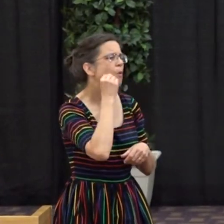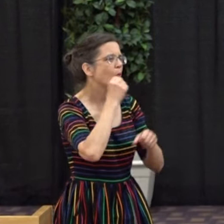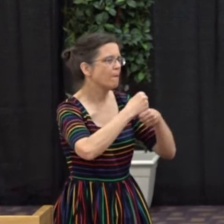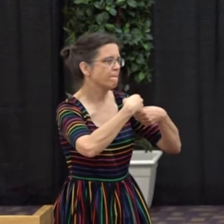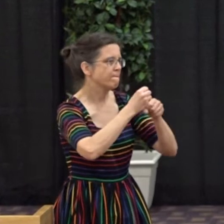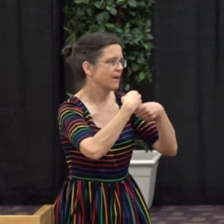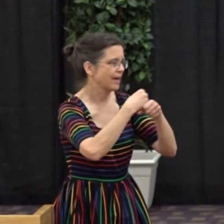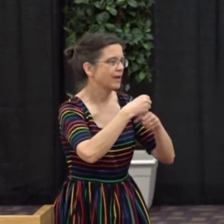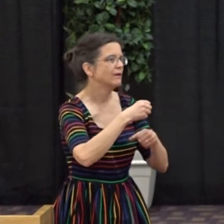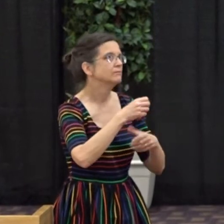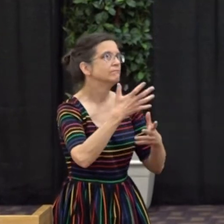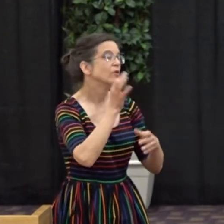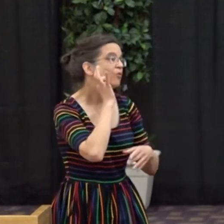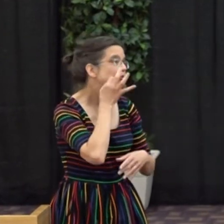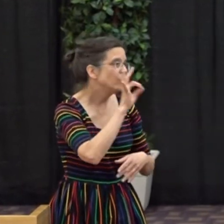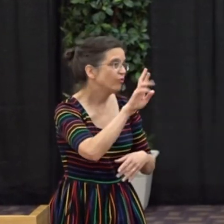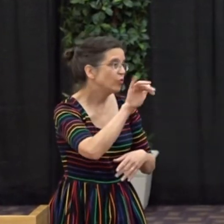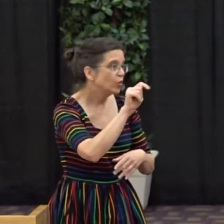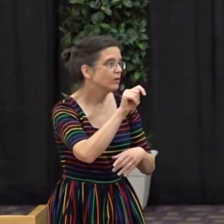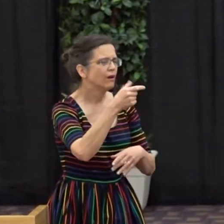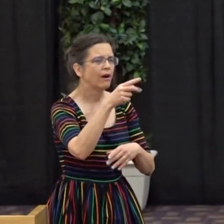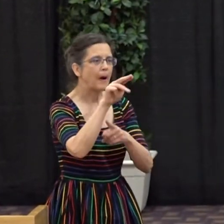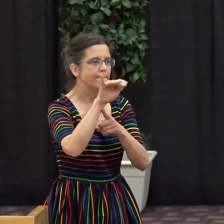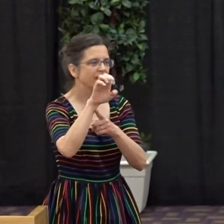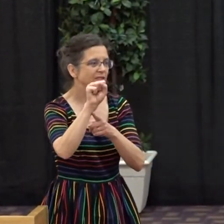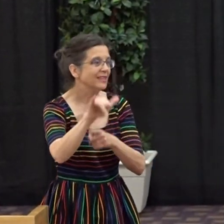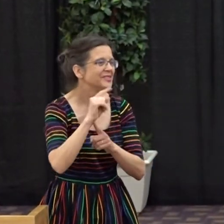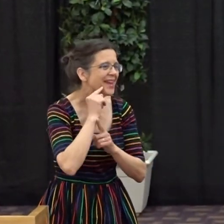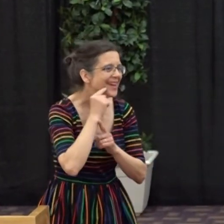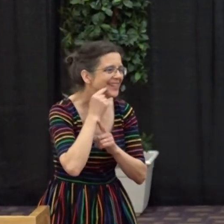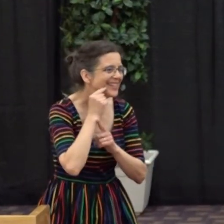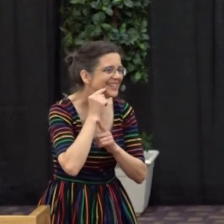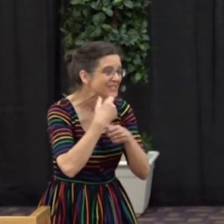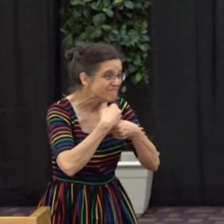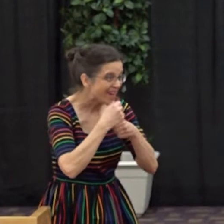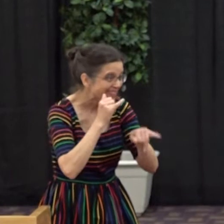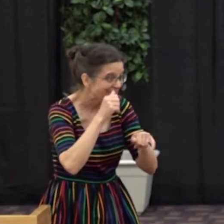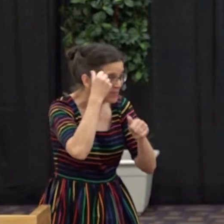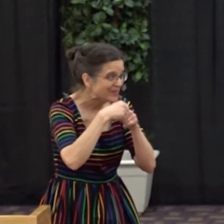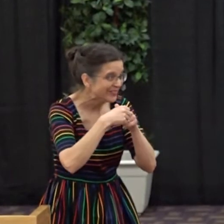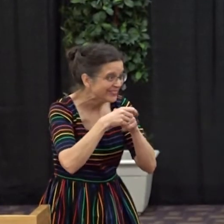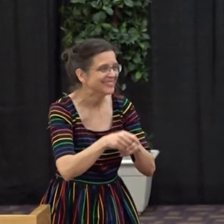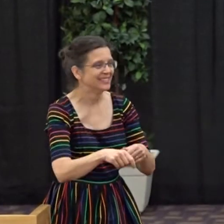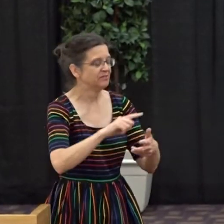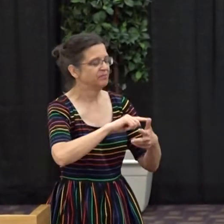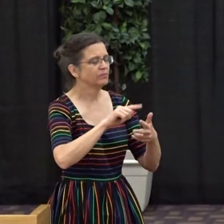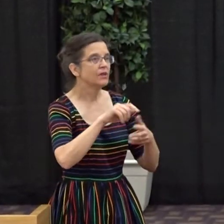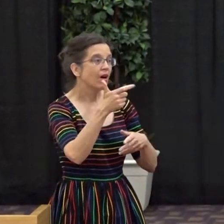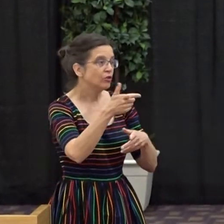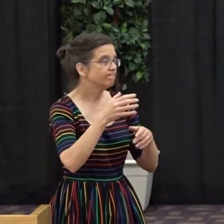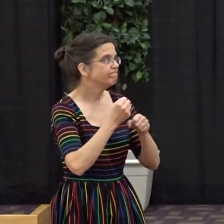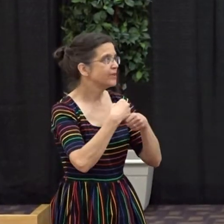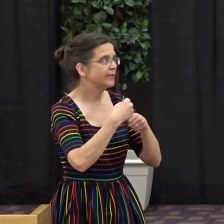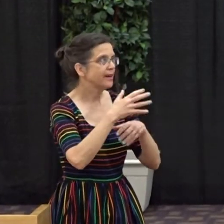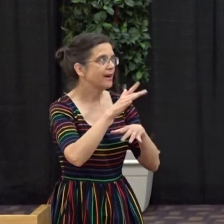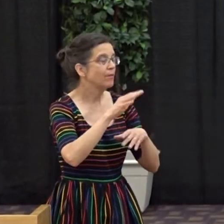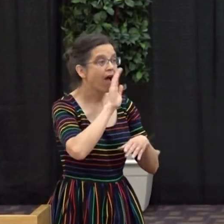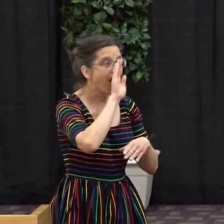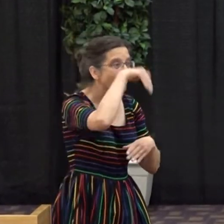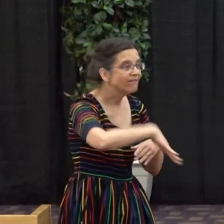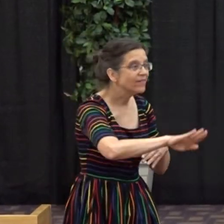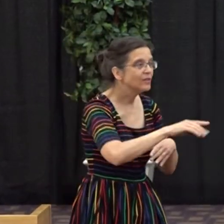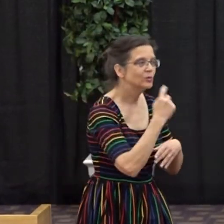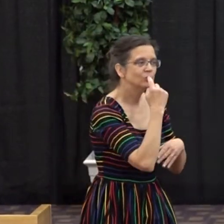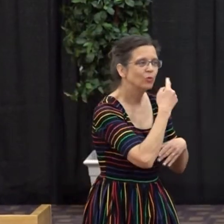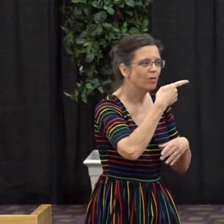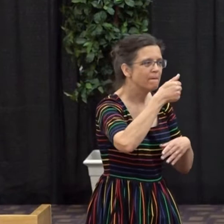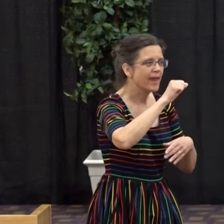Making polimer (homemade), fruit gummies (candies that you made, remember?), and also making